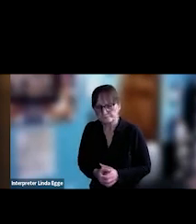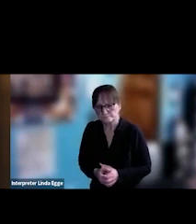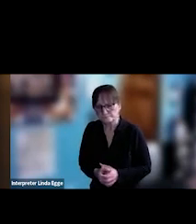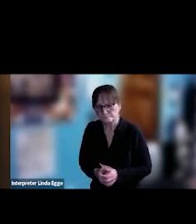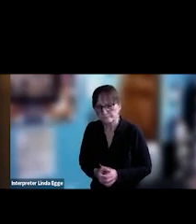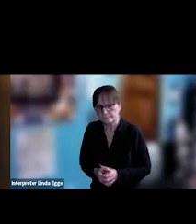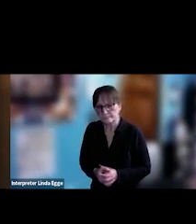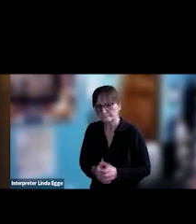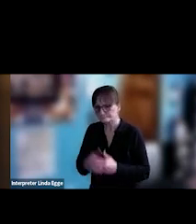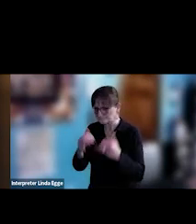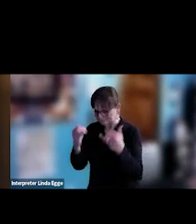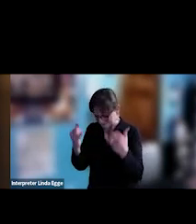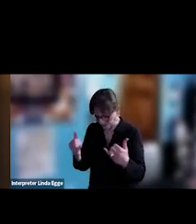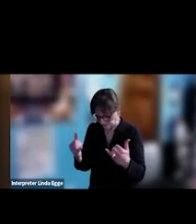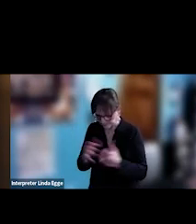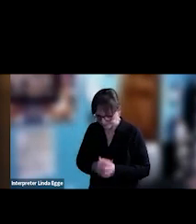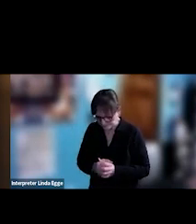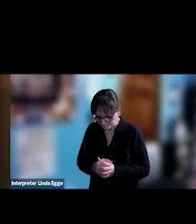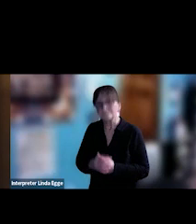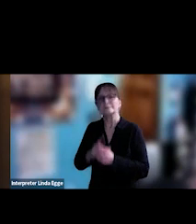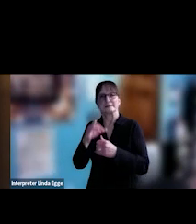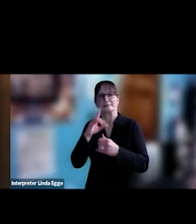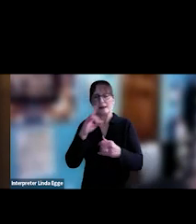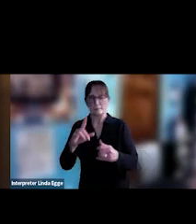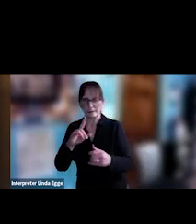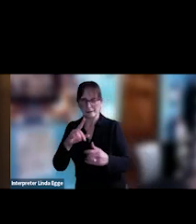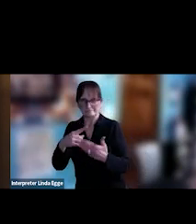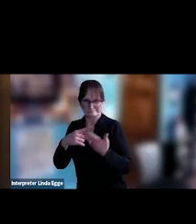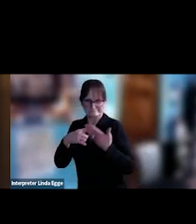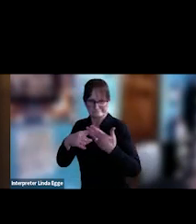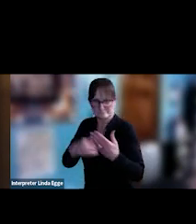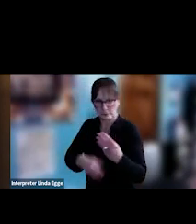So now I'm gonna dig in on SSA benefits for older adults.